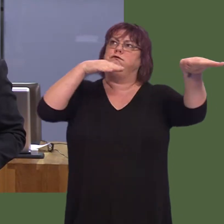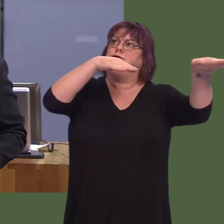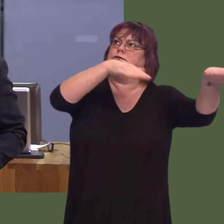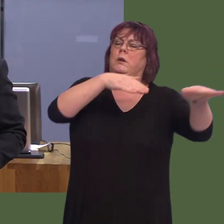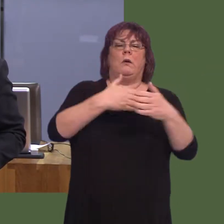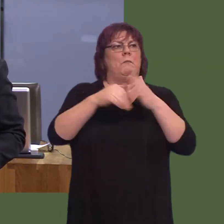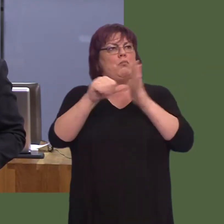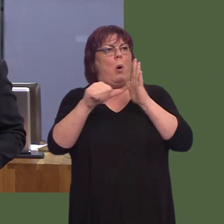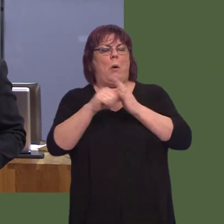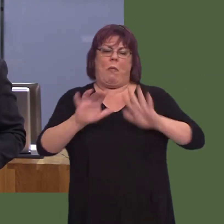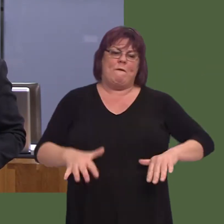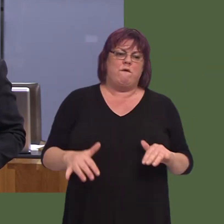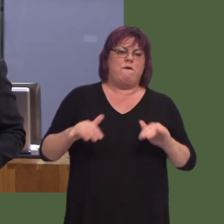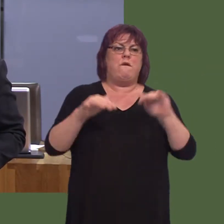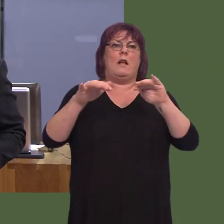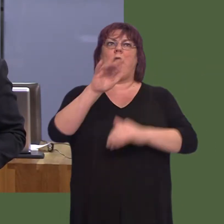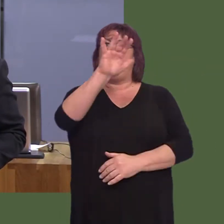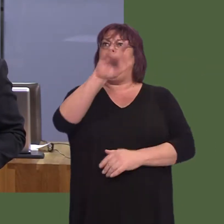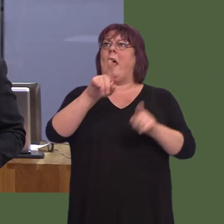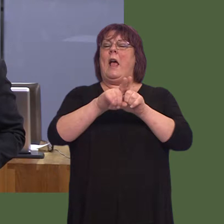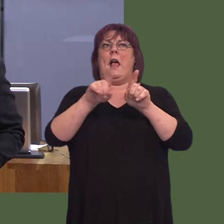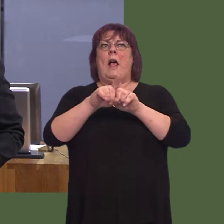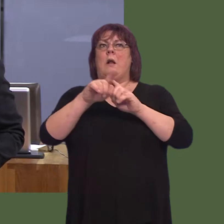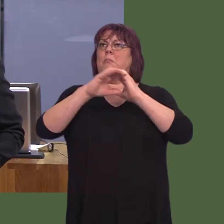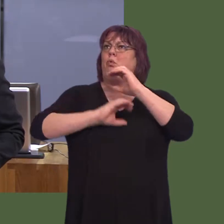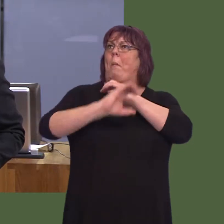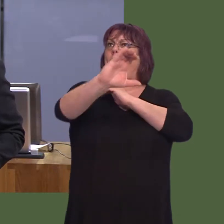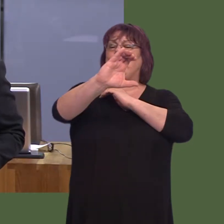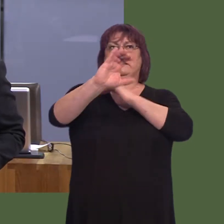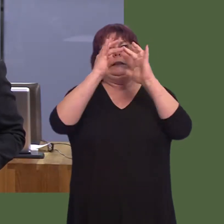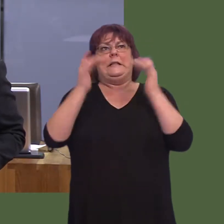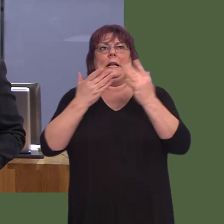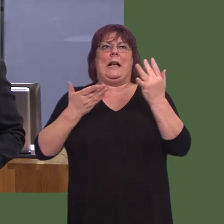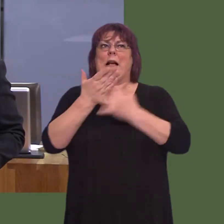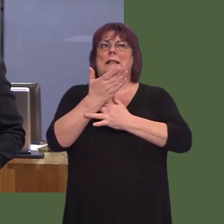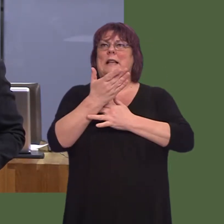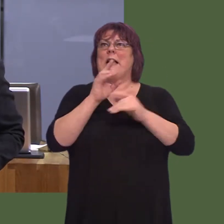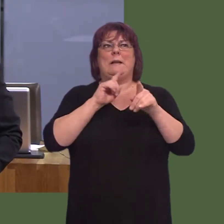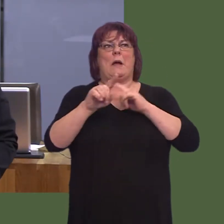got problems with our flood defences, and broadband access, particularly in rural communities, is completely unacceptable.